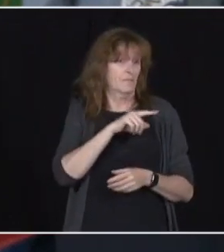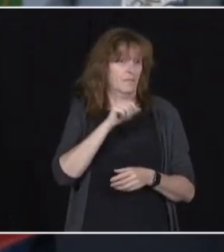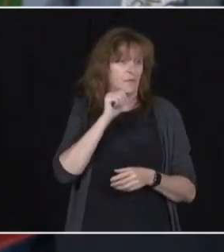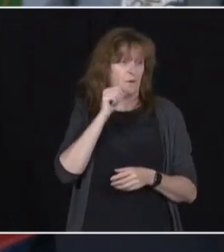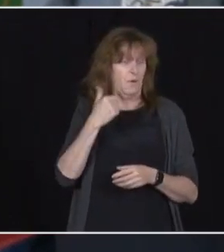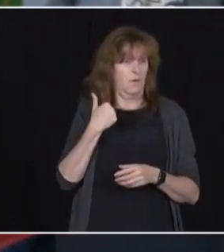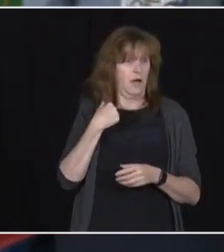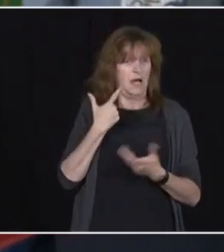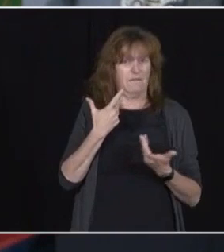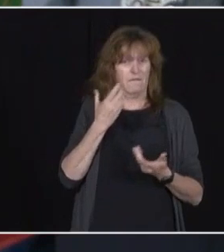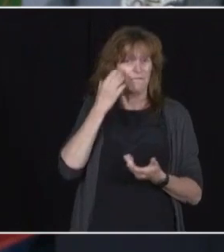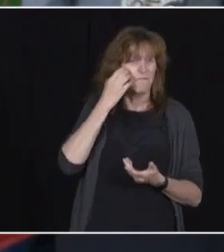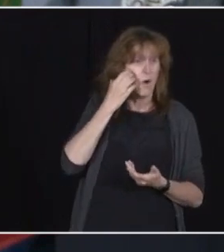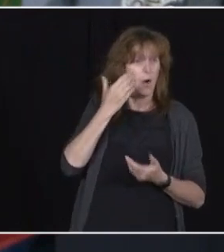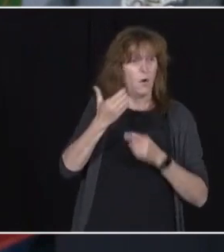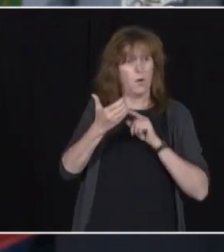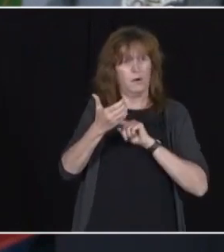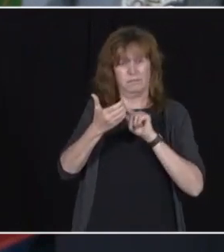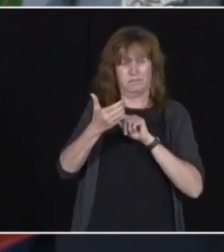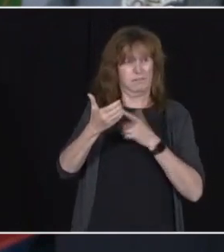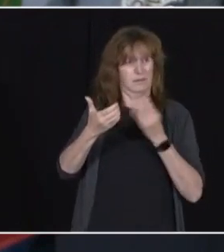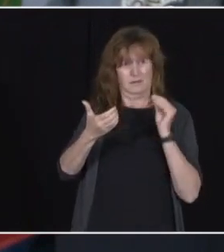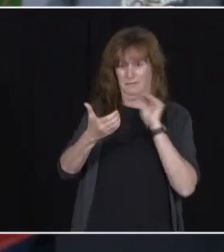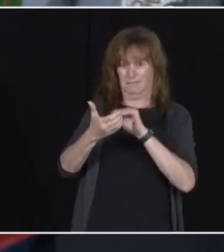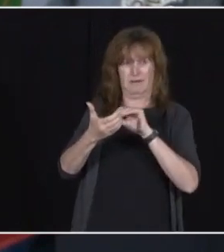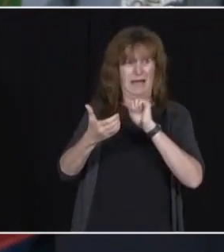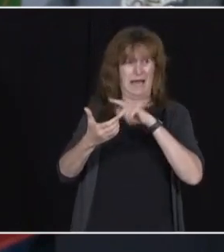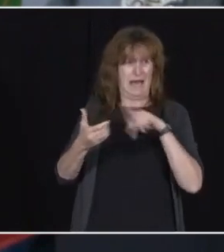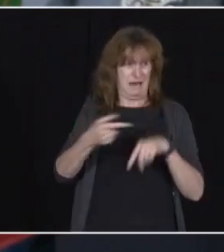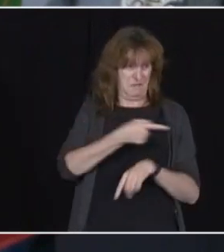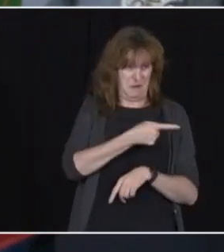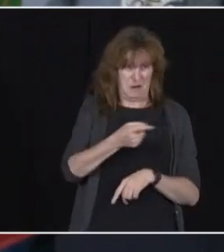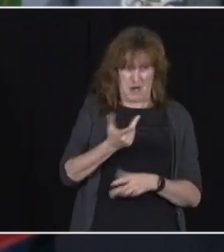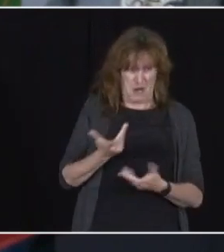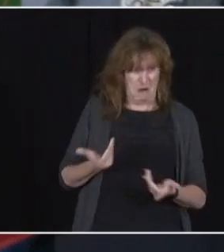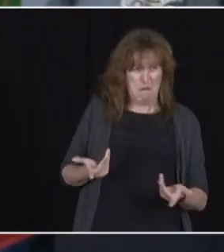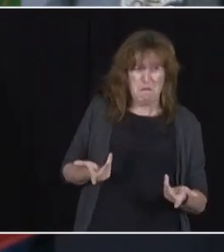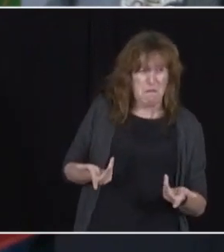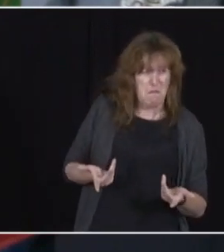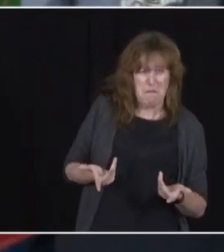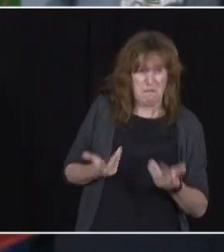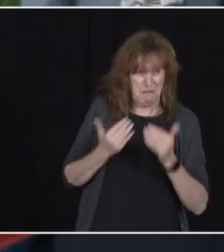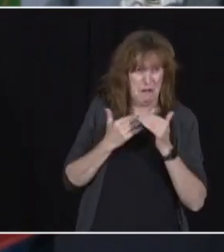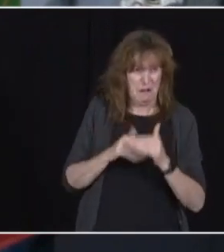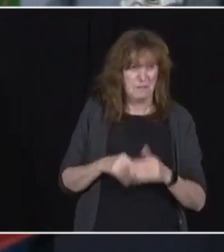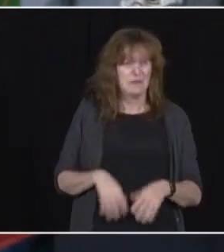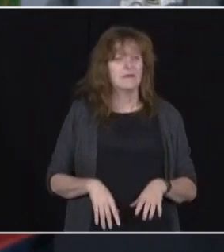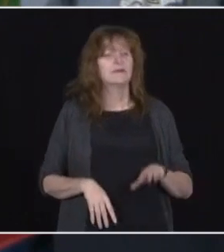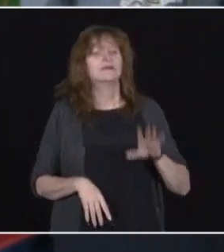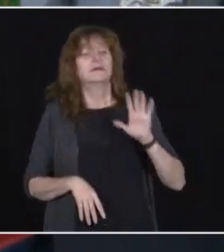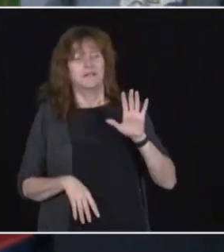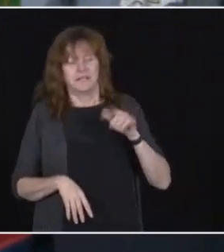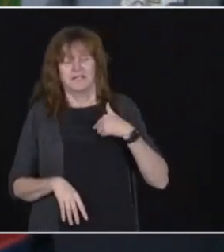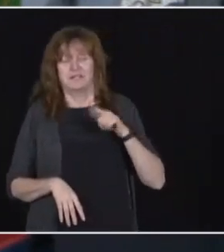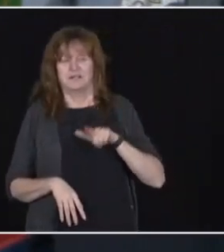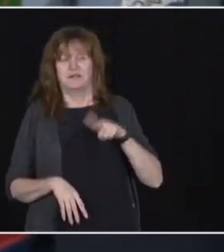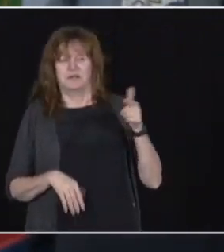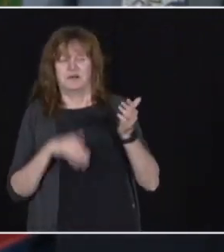people may not have state-of-the-art smart phones. So are you concerned that that is going to limit the usefulness of this app? Welcome again.